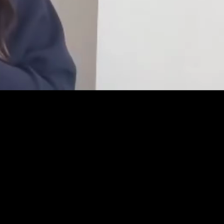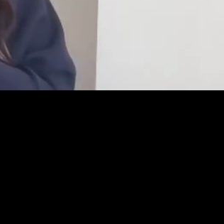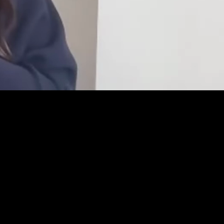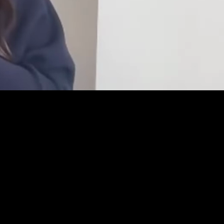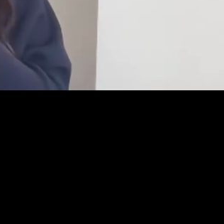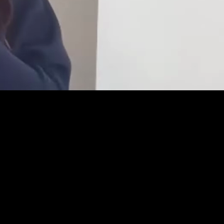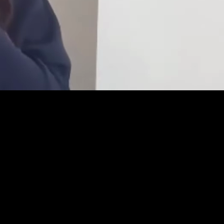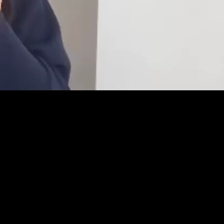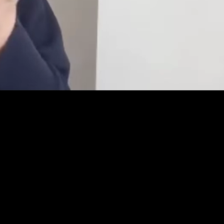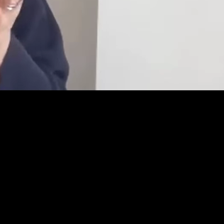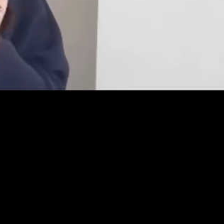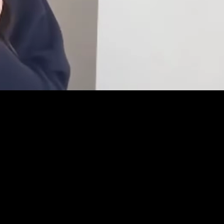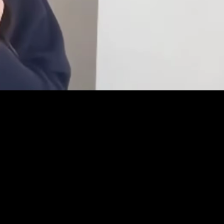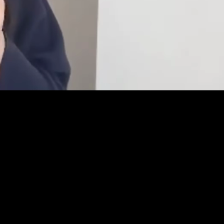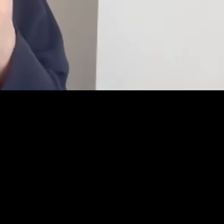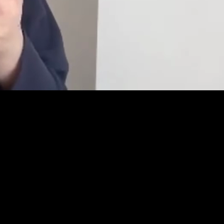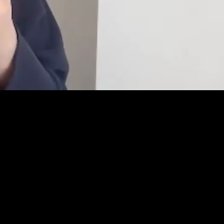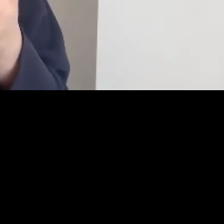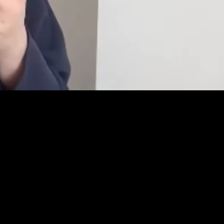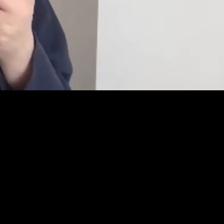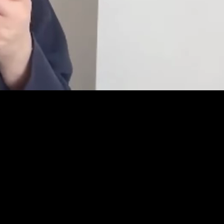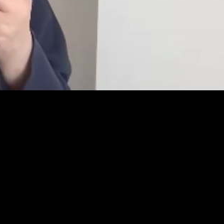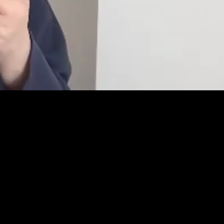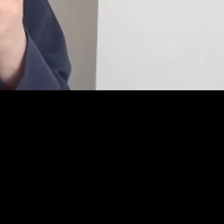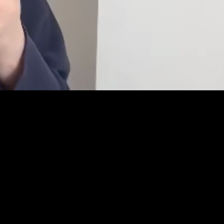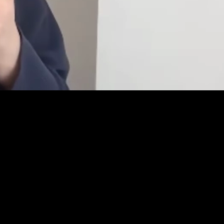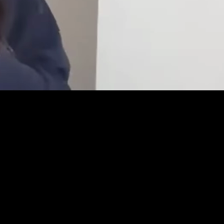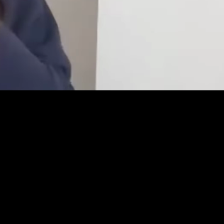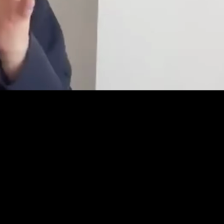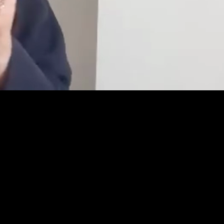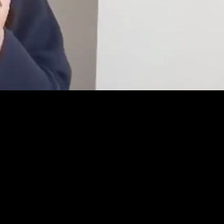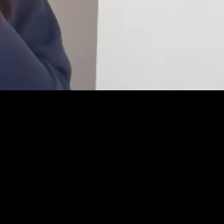that we've done on the topic previously. If you want some real handholding, I can really recommend